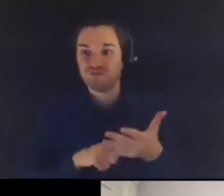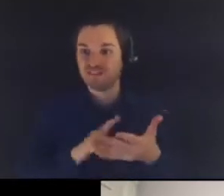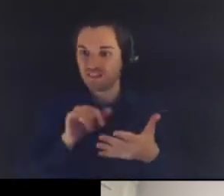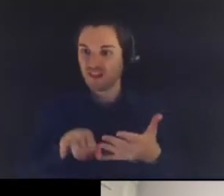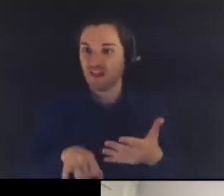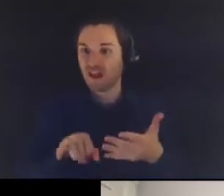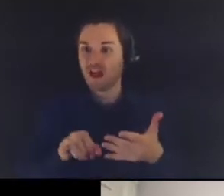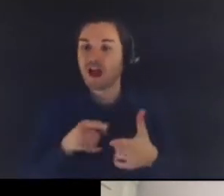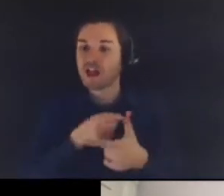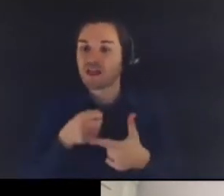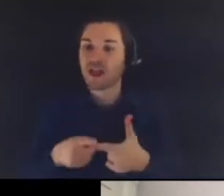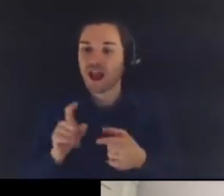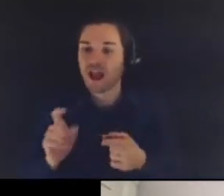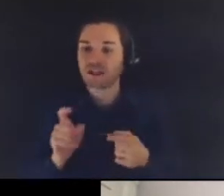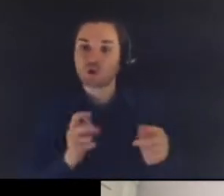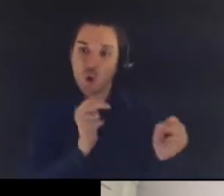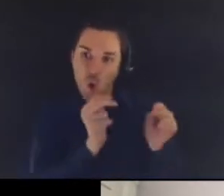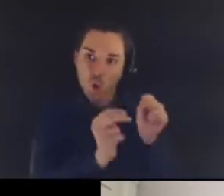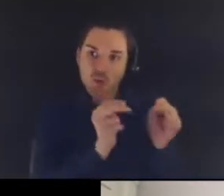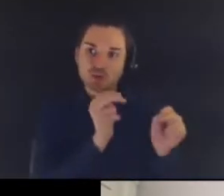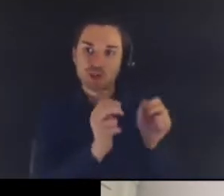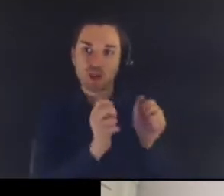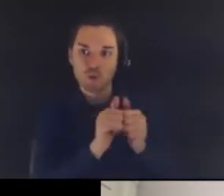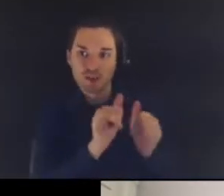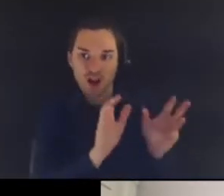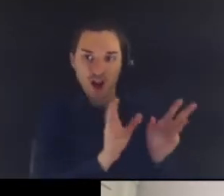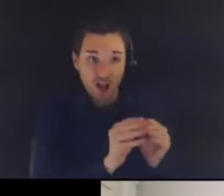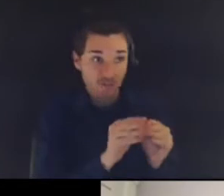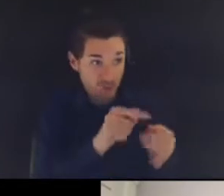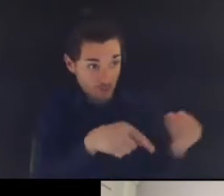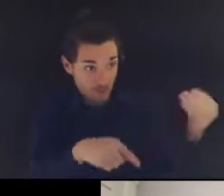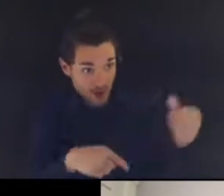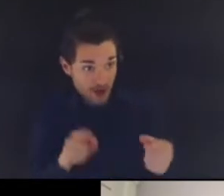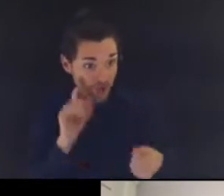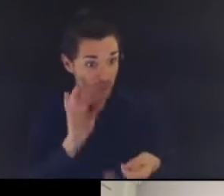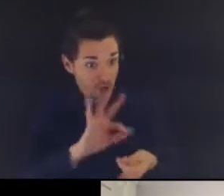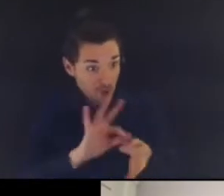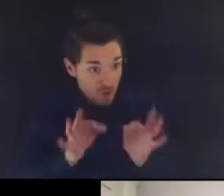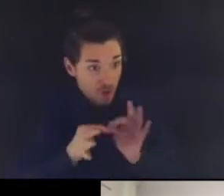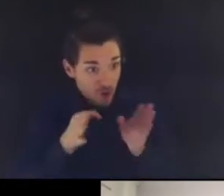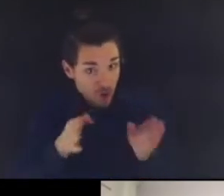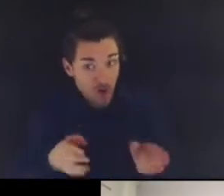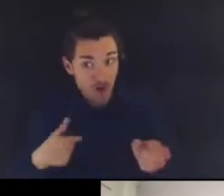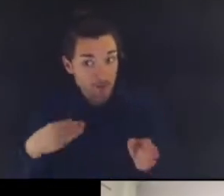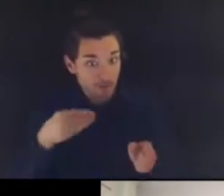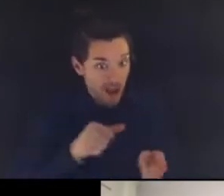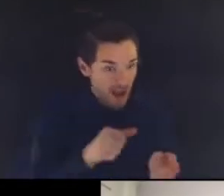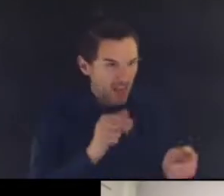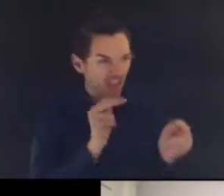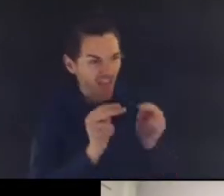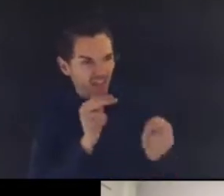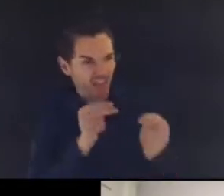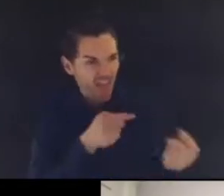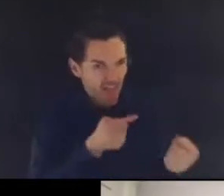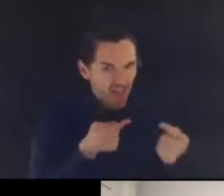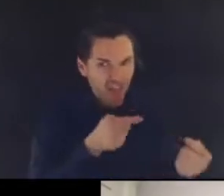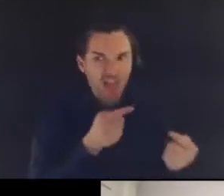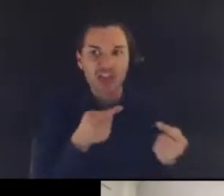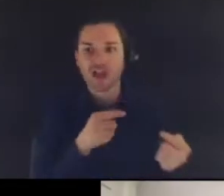to negotiate with my school to fly over my interpreters who are competent because I need